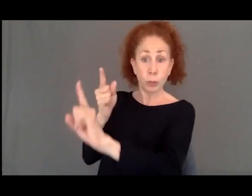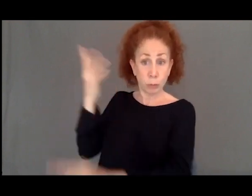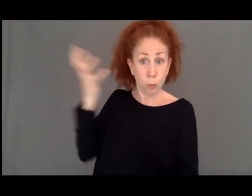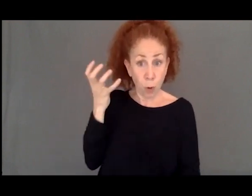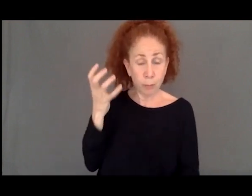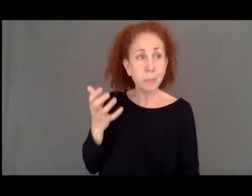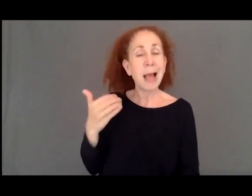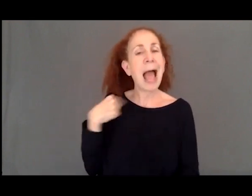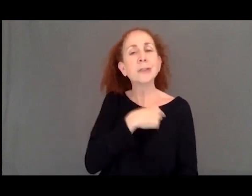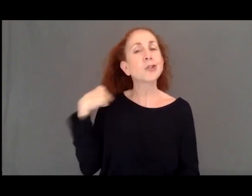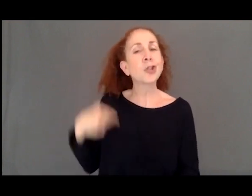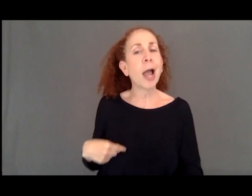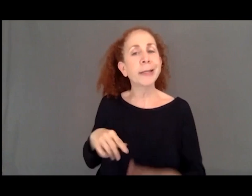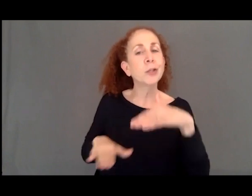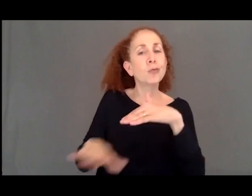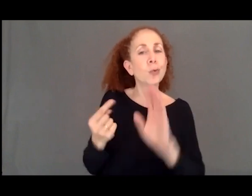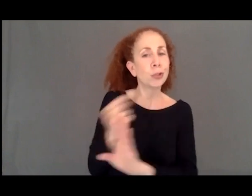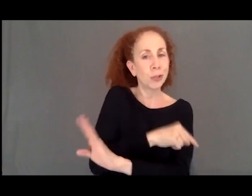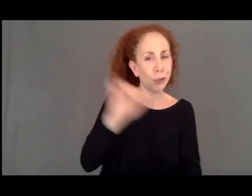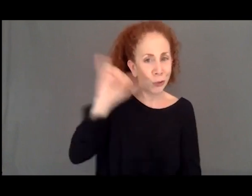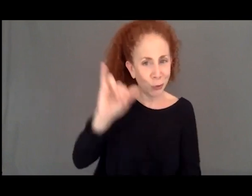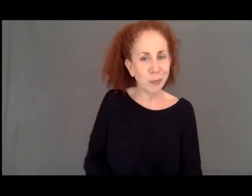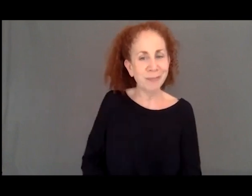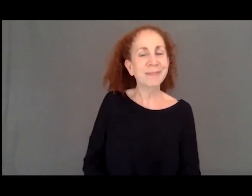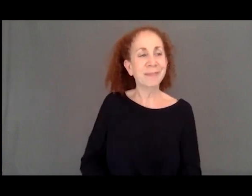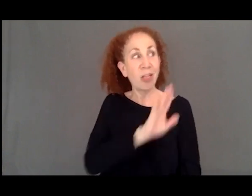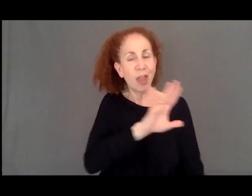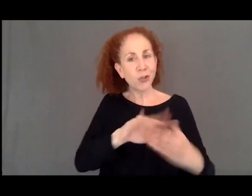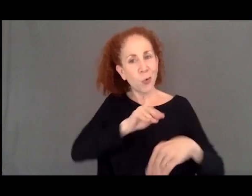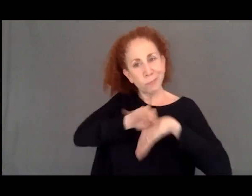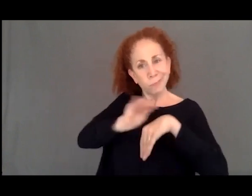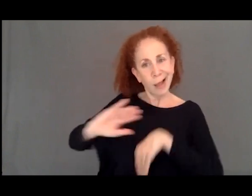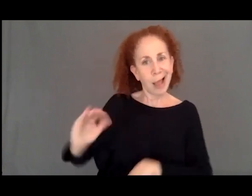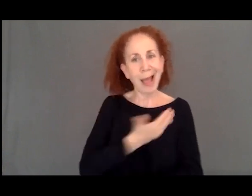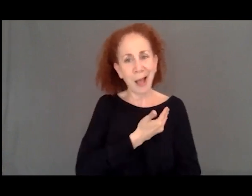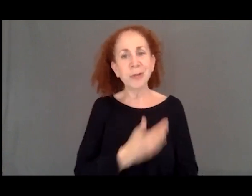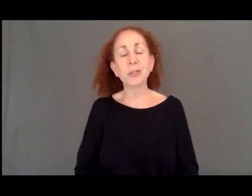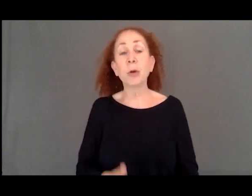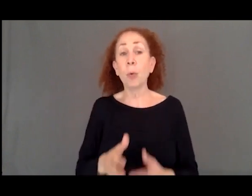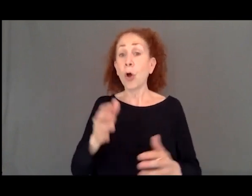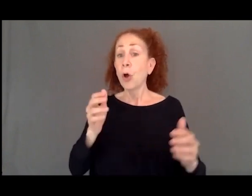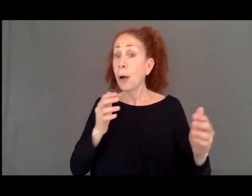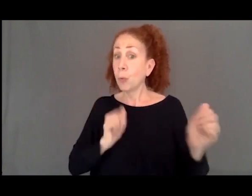which also has Chinese roots as well in Chinese mythologies. And so that's where a lot of the drama comes from.